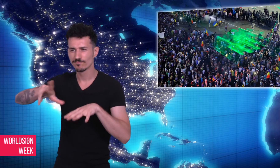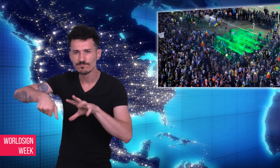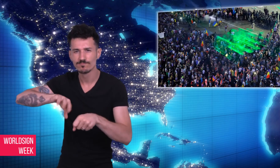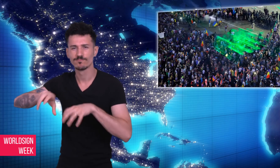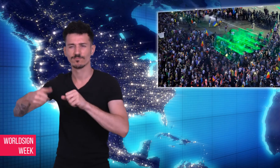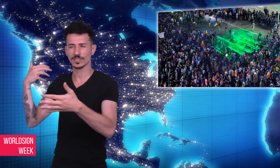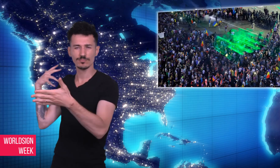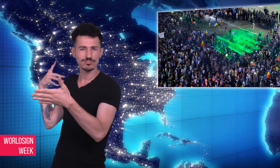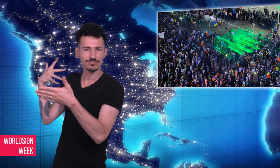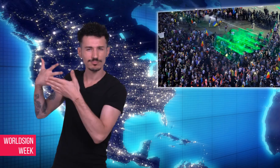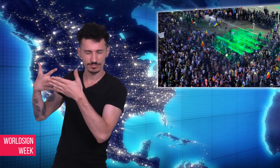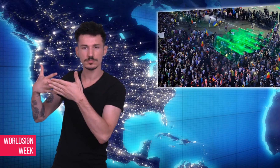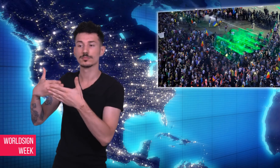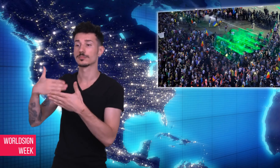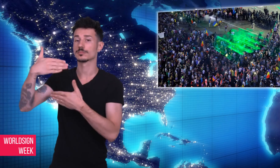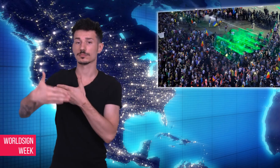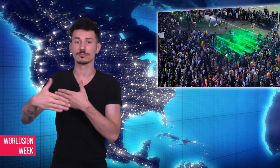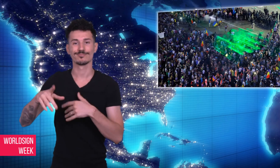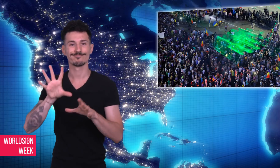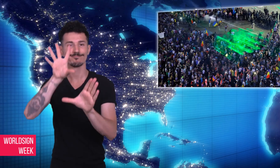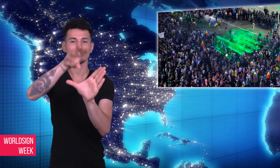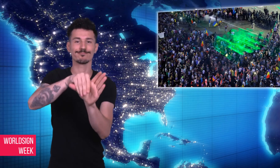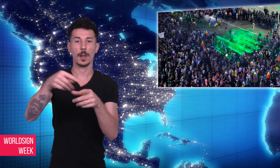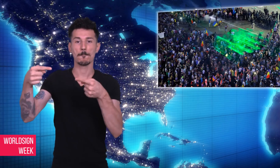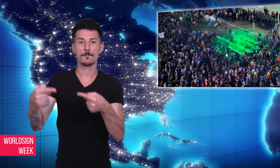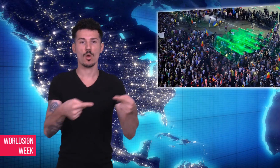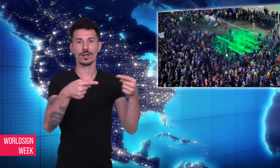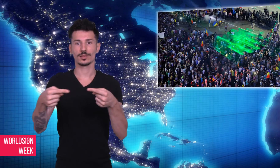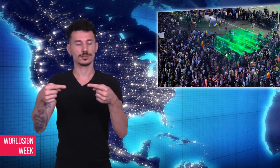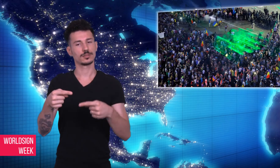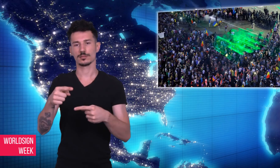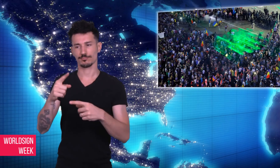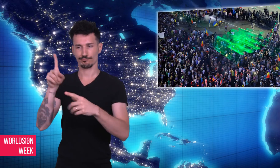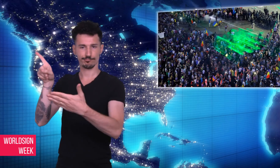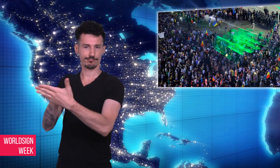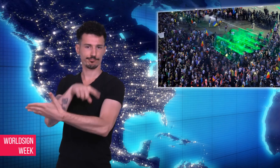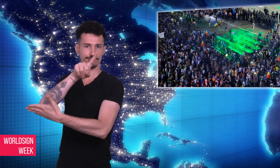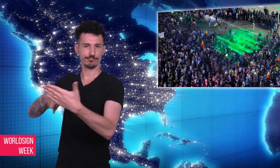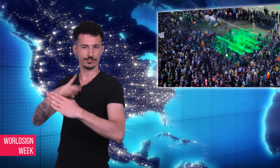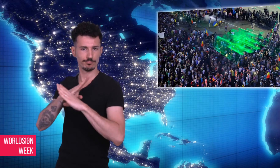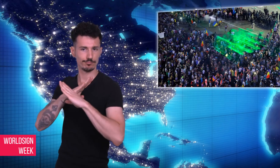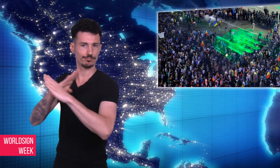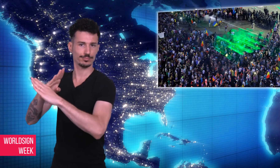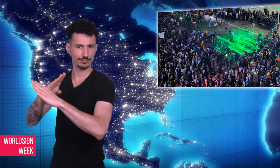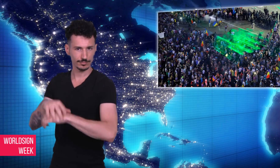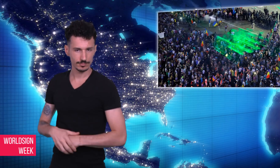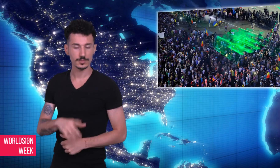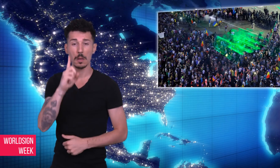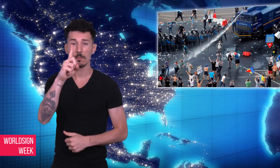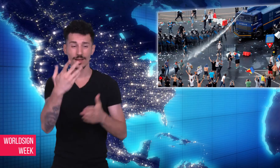criminal charges from running for political office, but it is unlikely